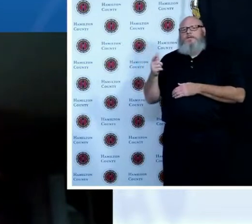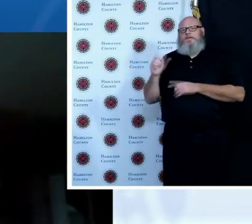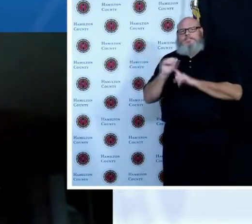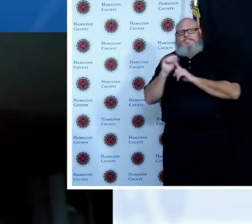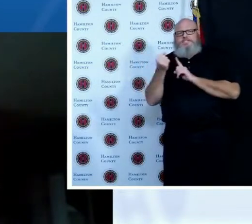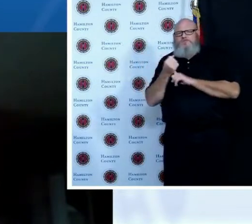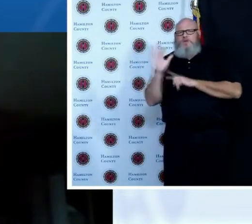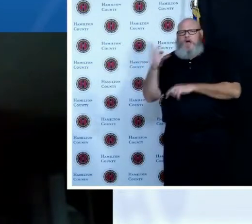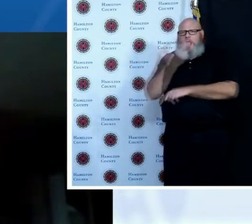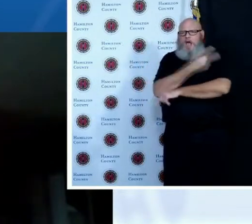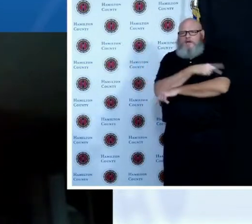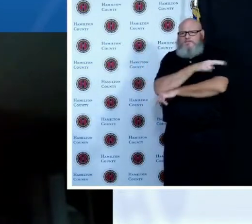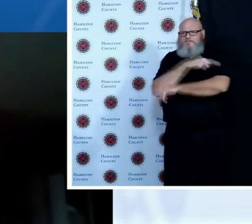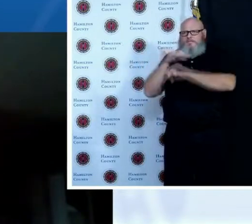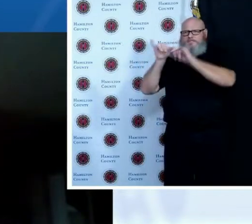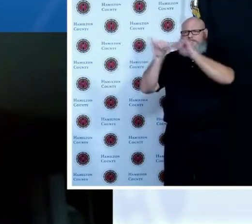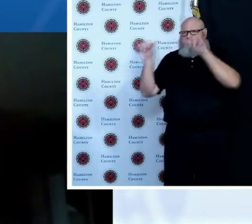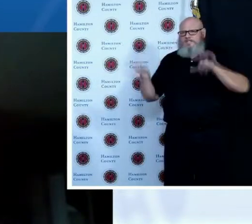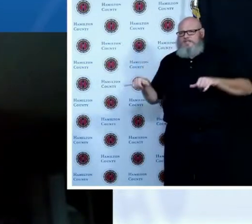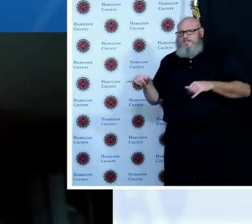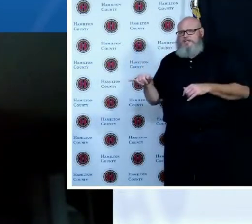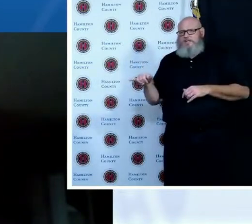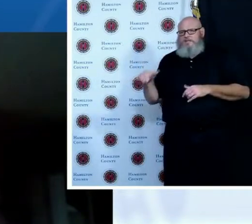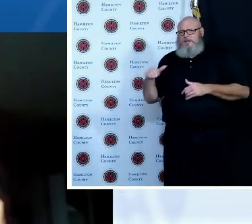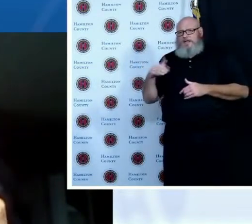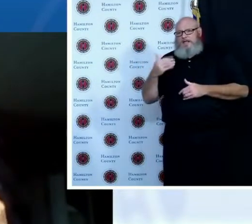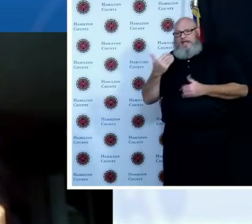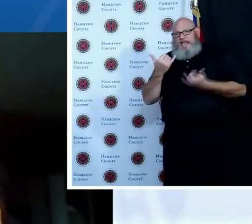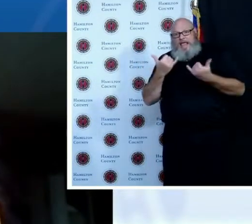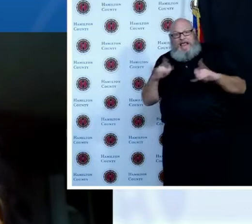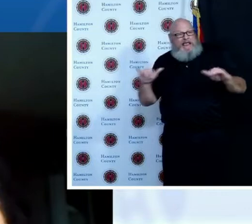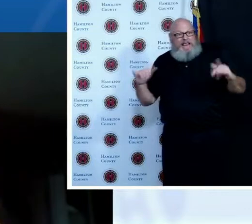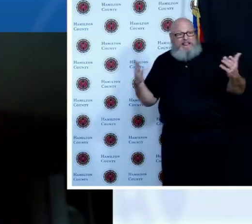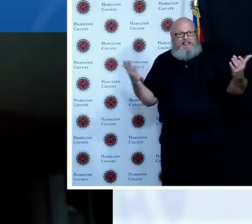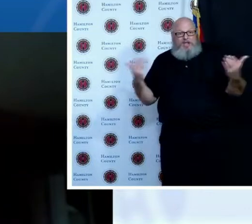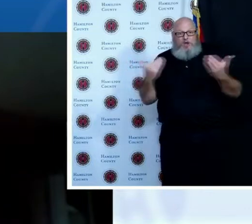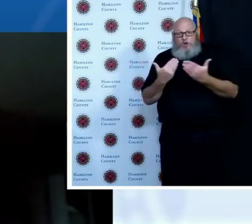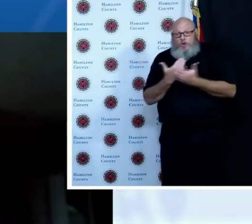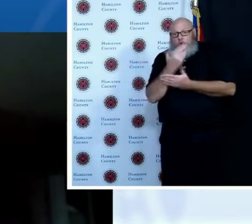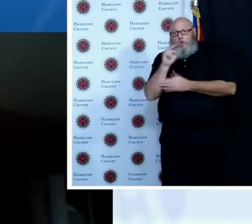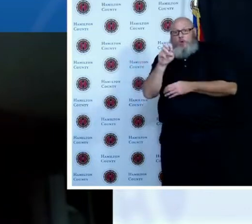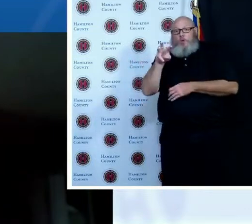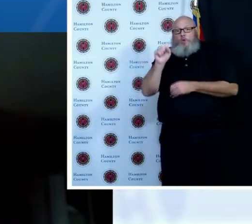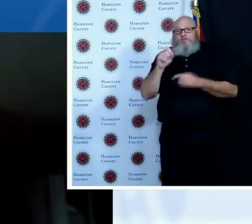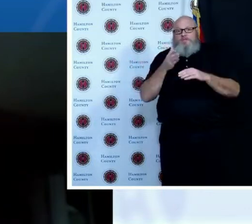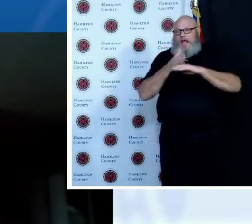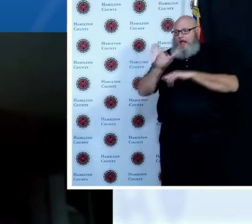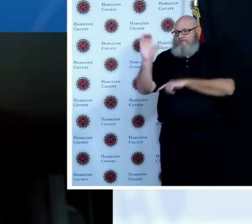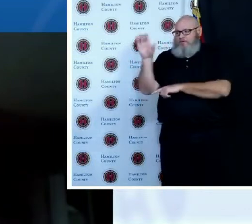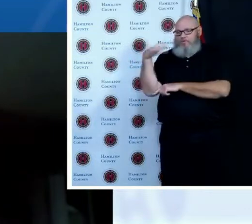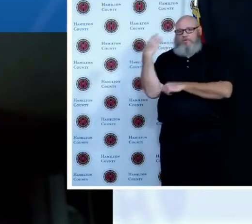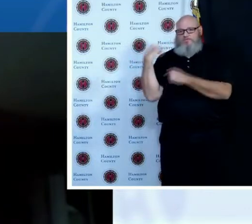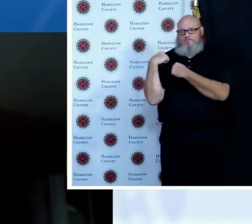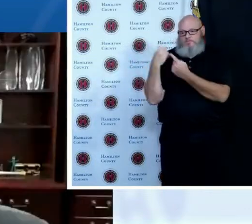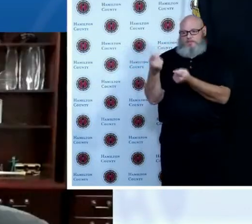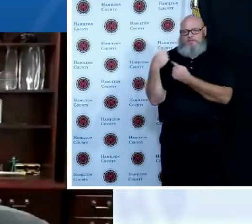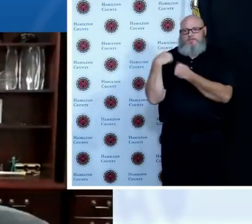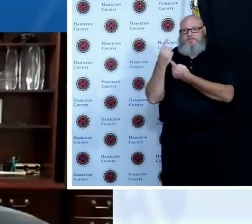concerns you what does the rest of January and February look like inside sure I think that